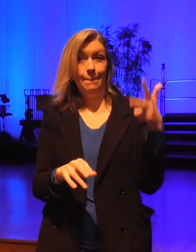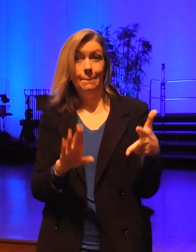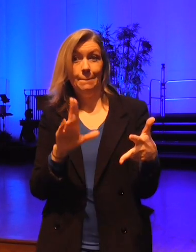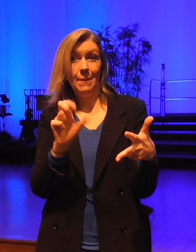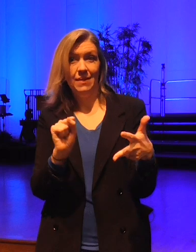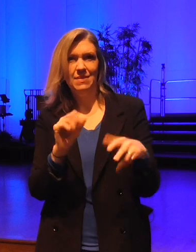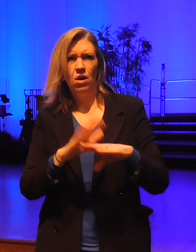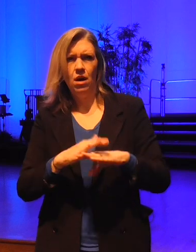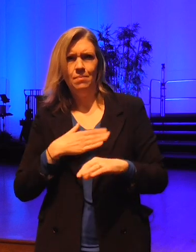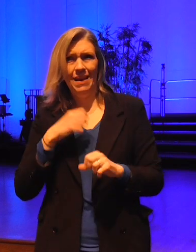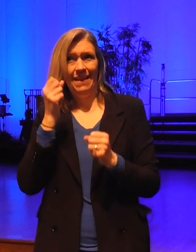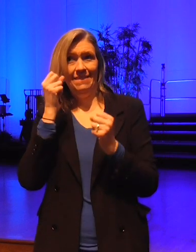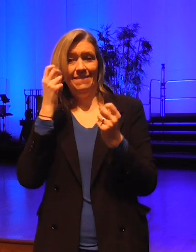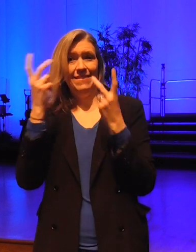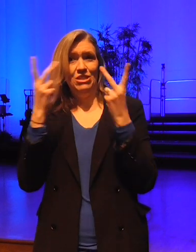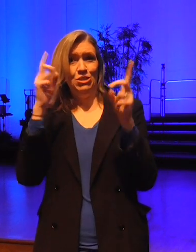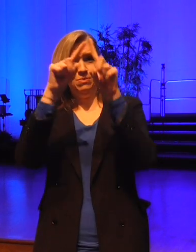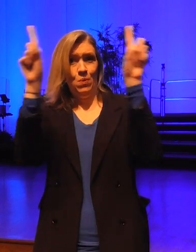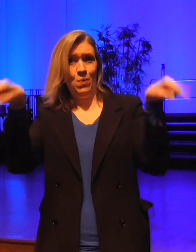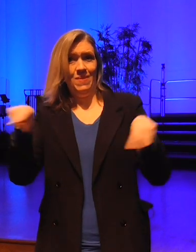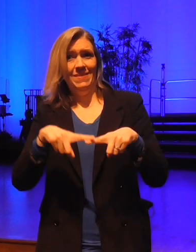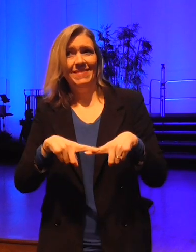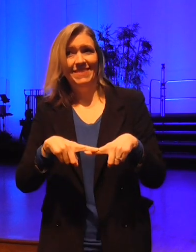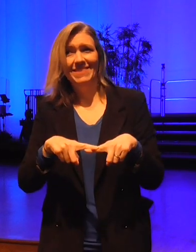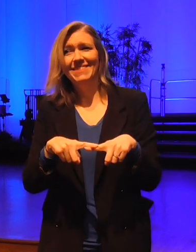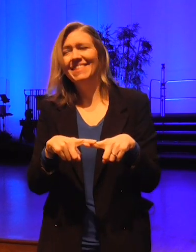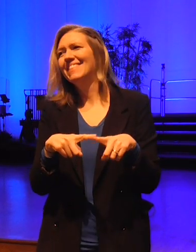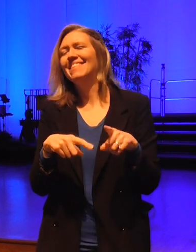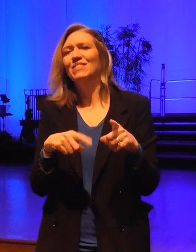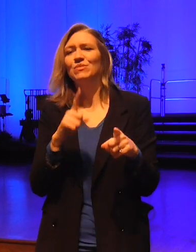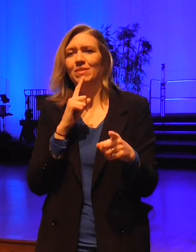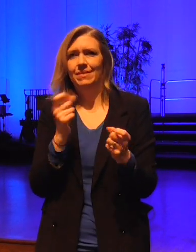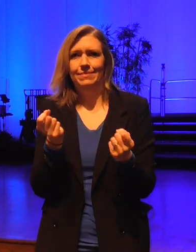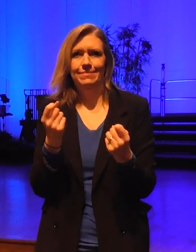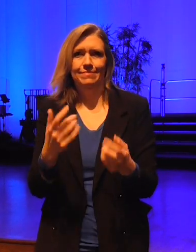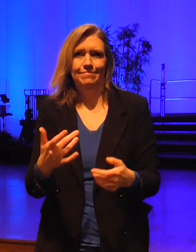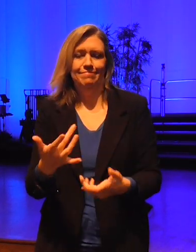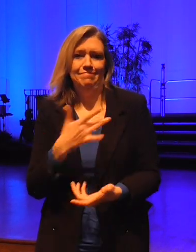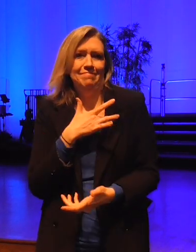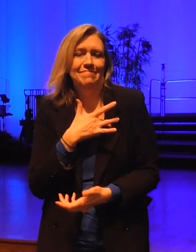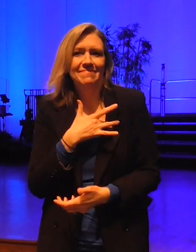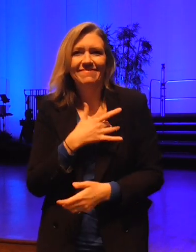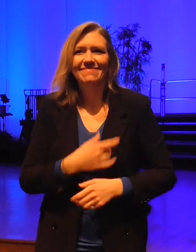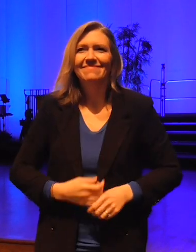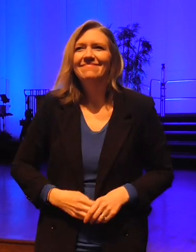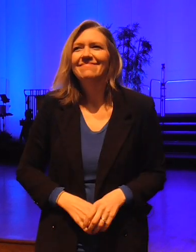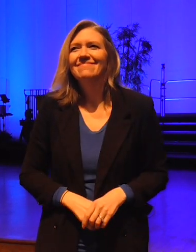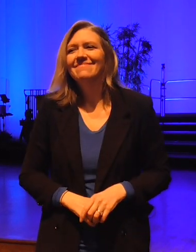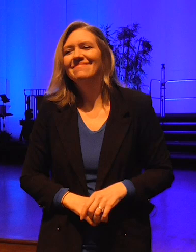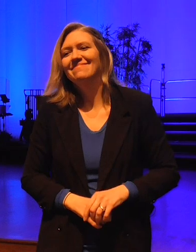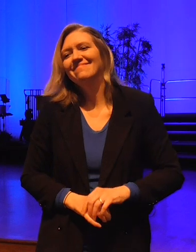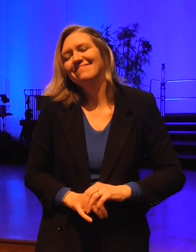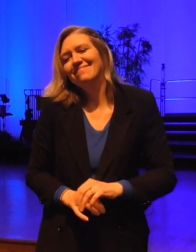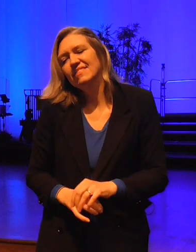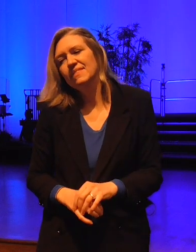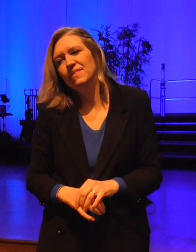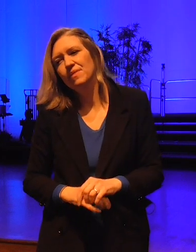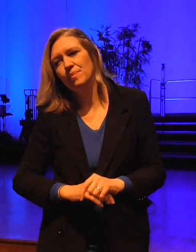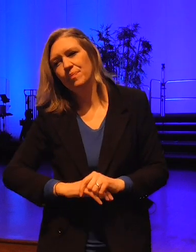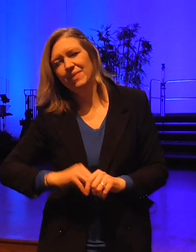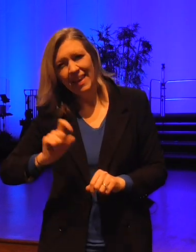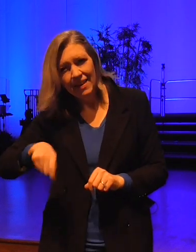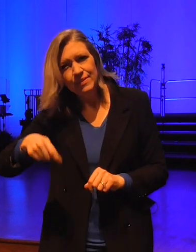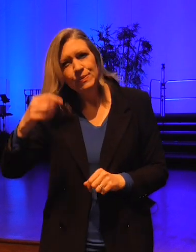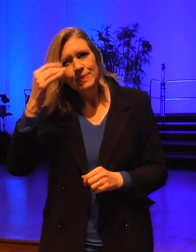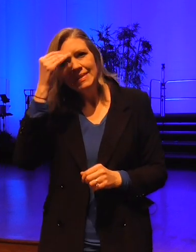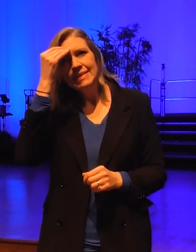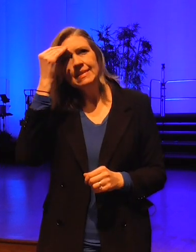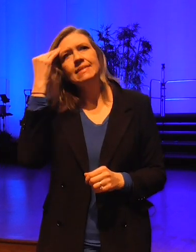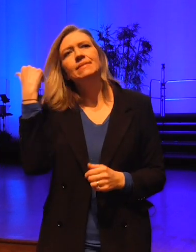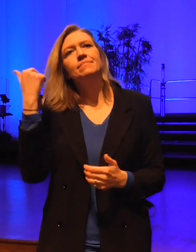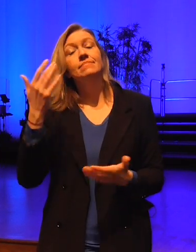directly to me but it we we have to think it may be happening all the time to all of